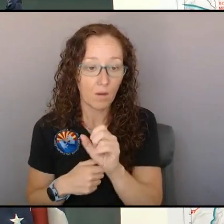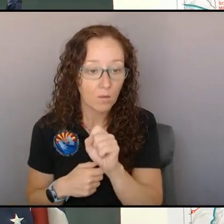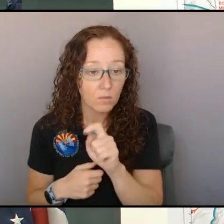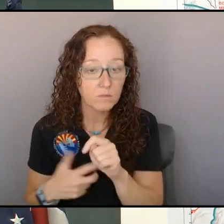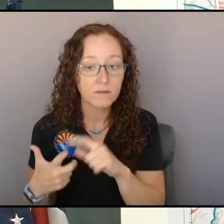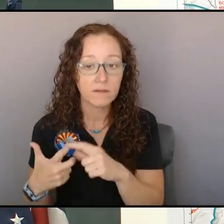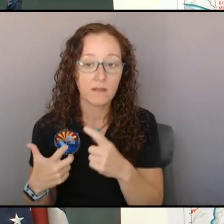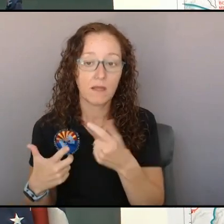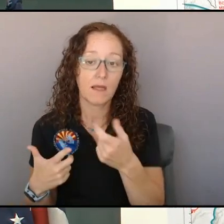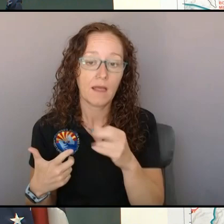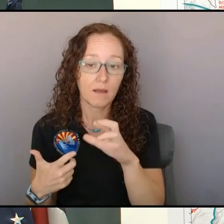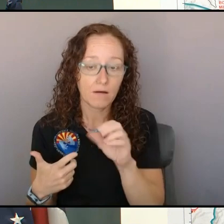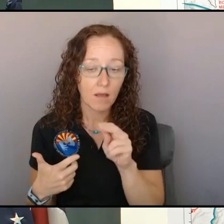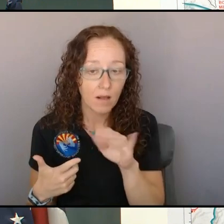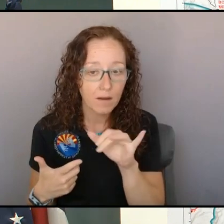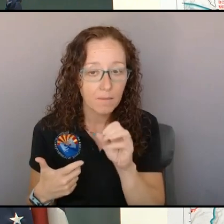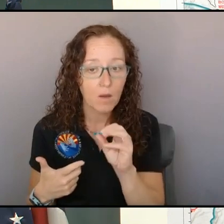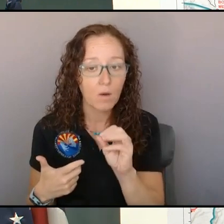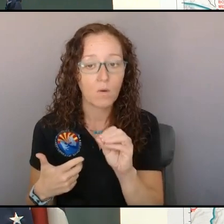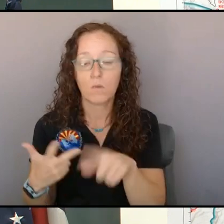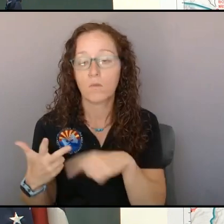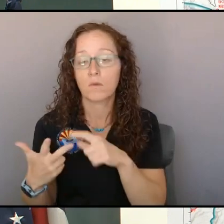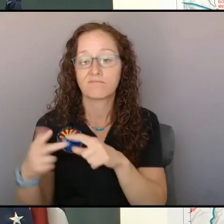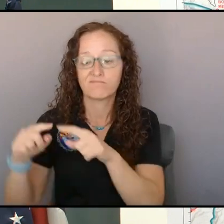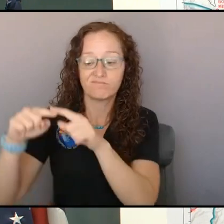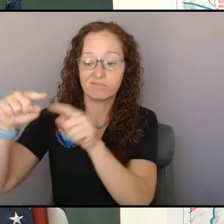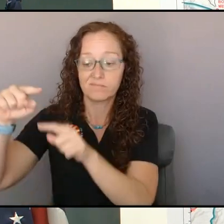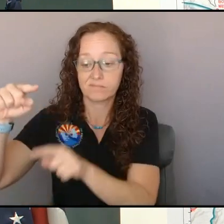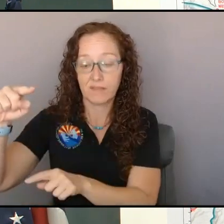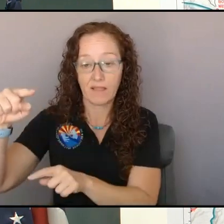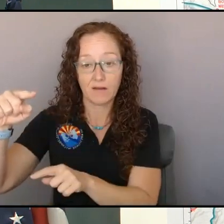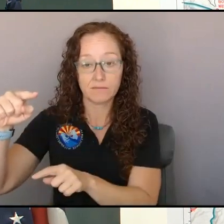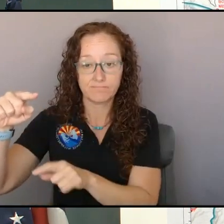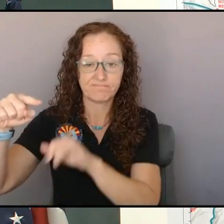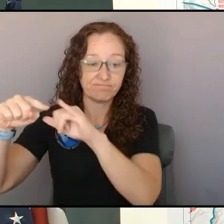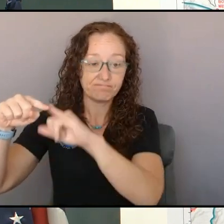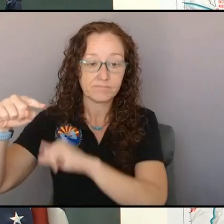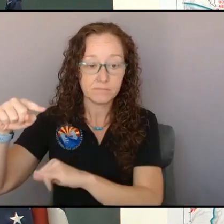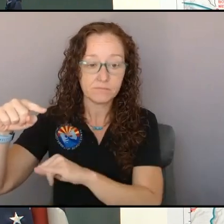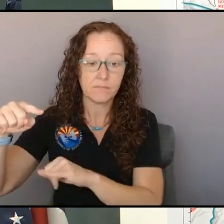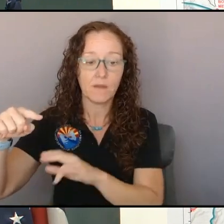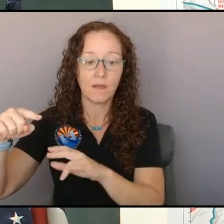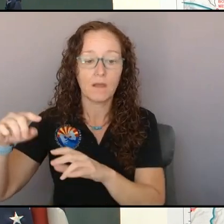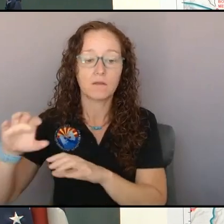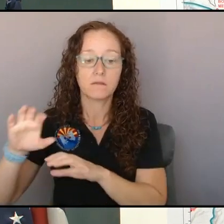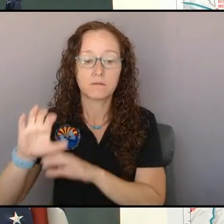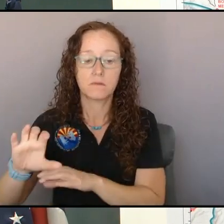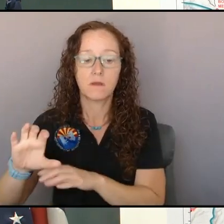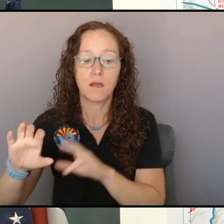south similarly into upper La Posada, Tres Lagunas, and Pecos.